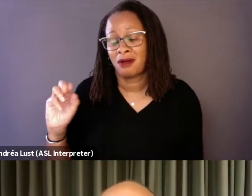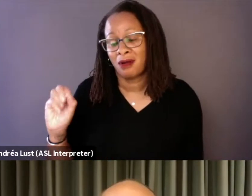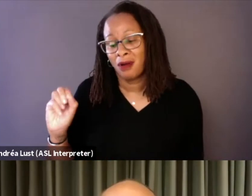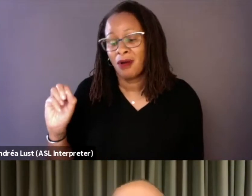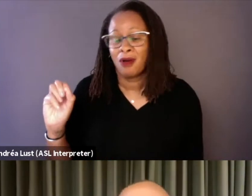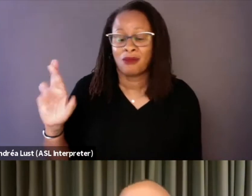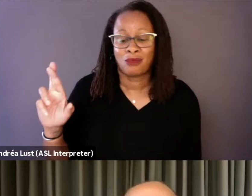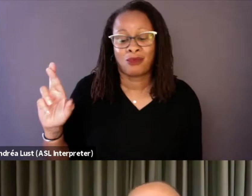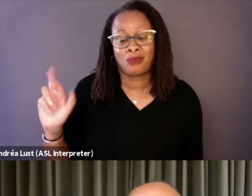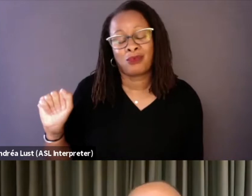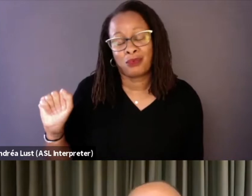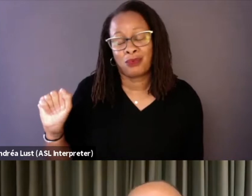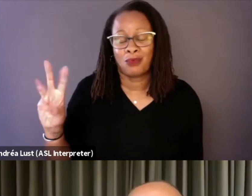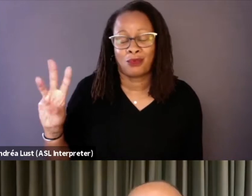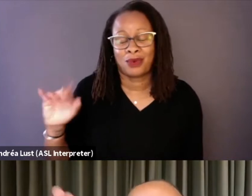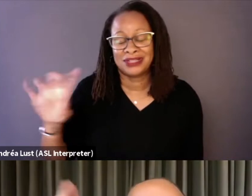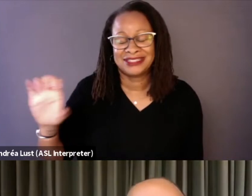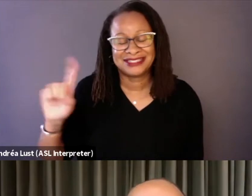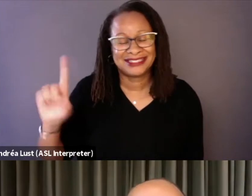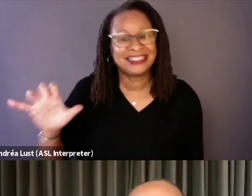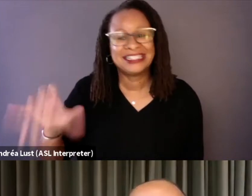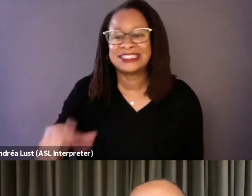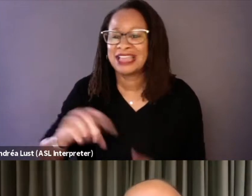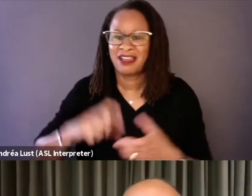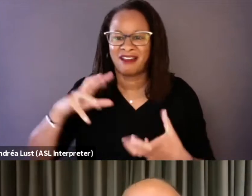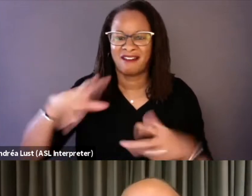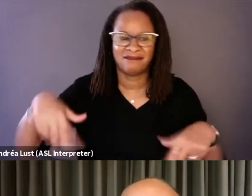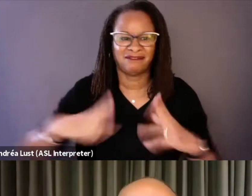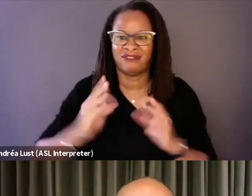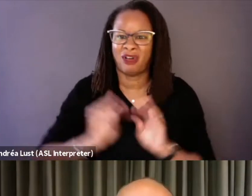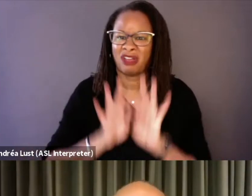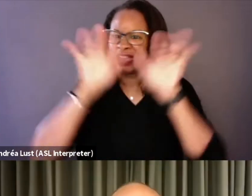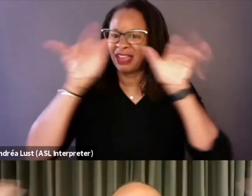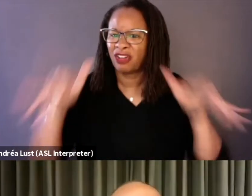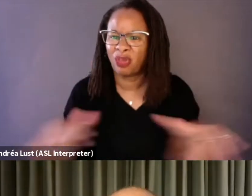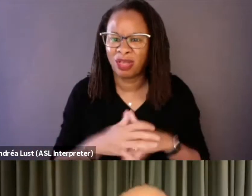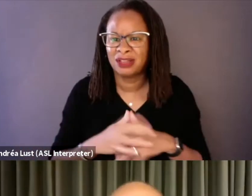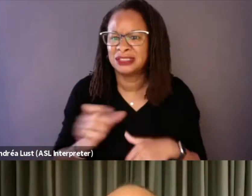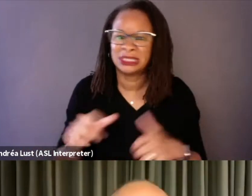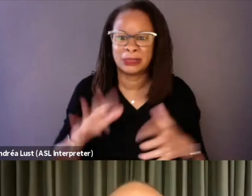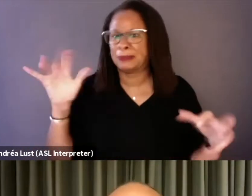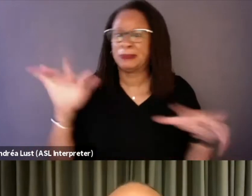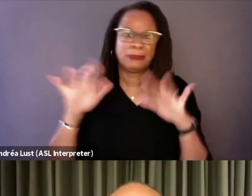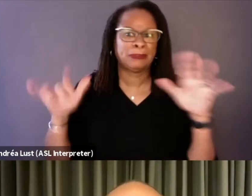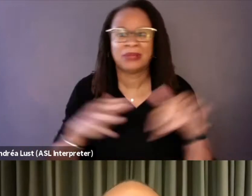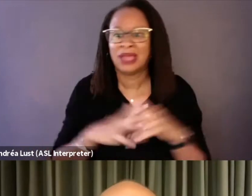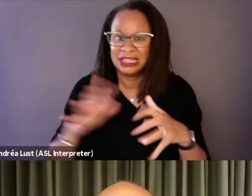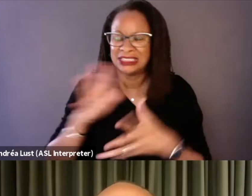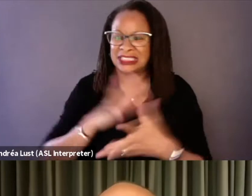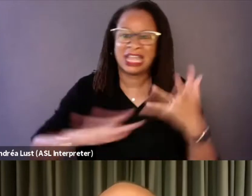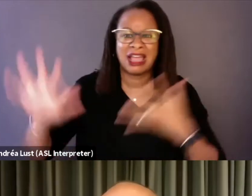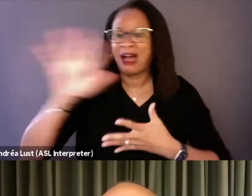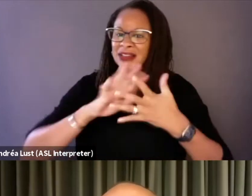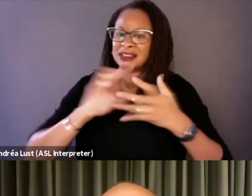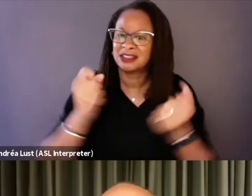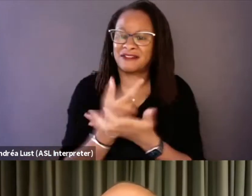Wojnarowicz, his image was always sort of perfect and very precise and black, white. Wojnarowicz was just like this multimedia artists,